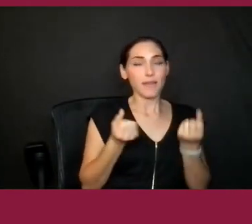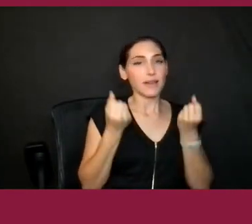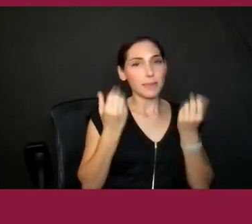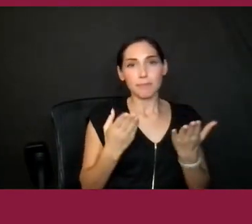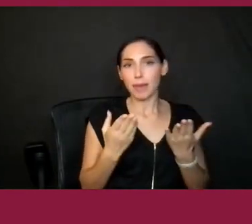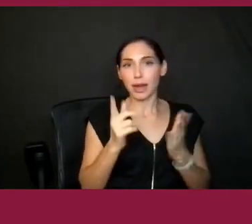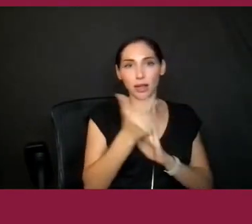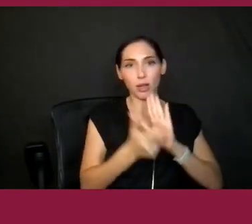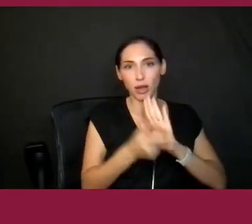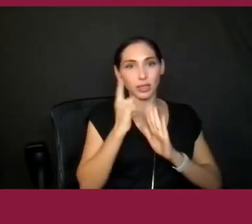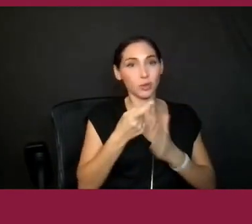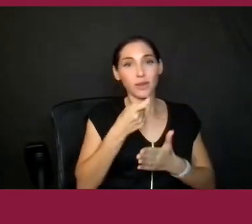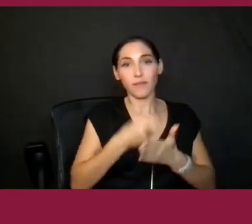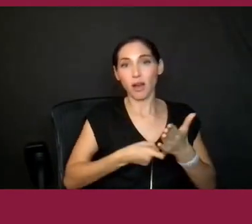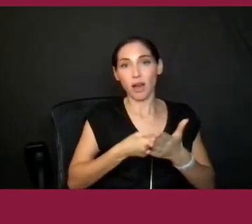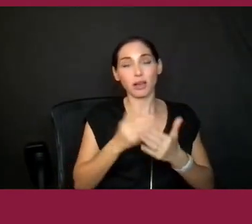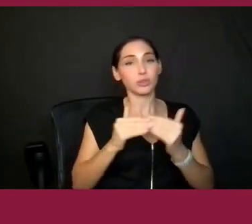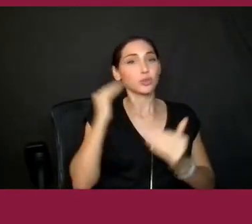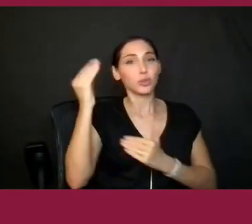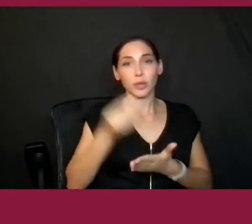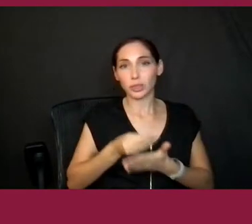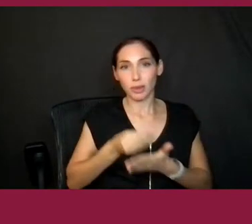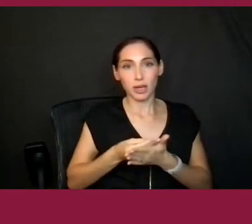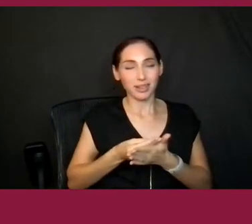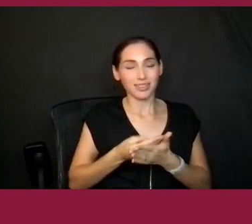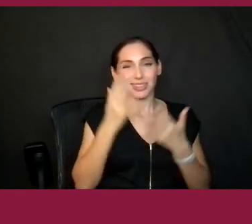cost a lot of money that ended up being held in the appropriations or